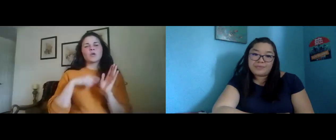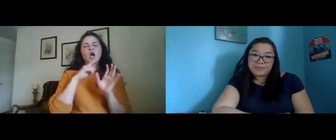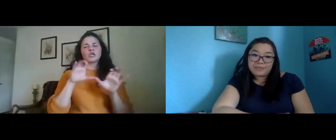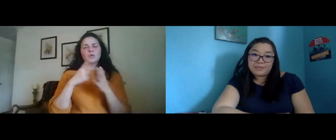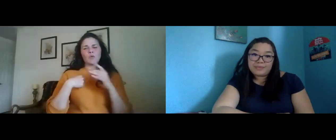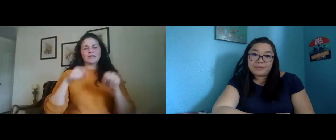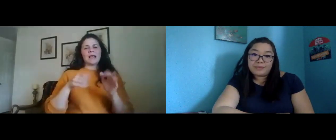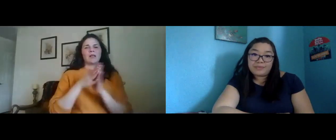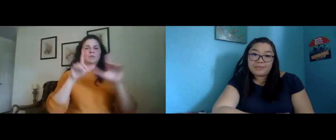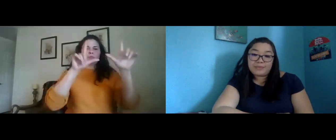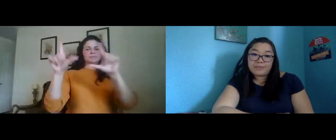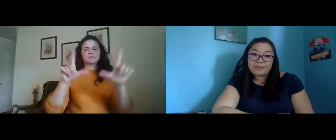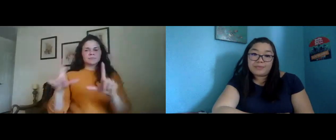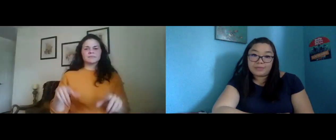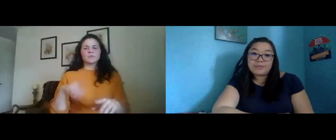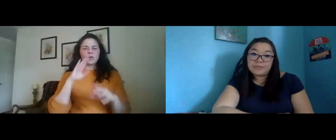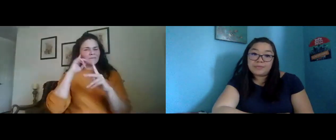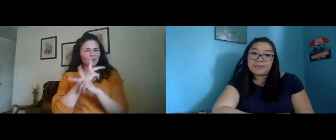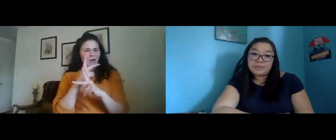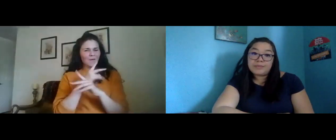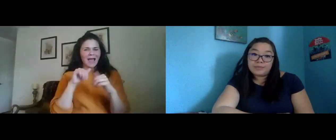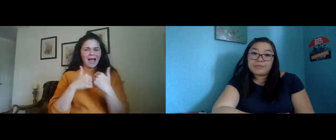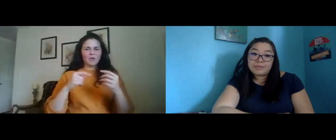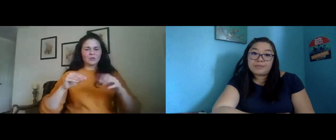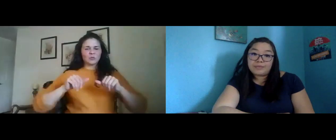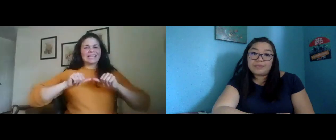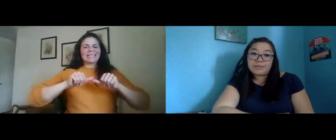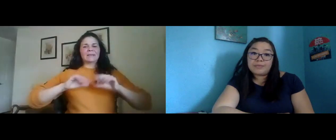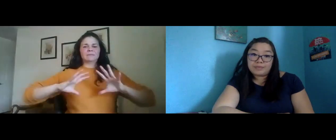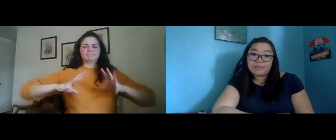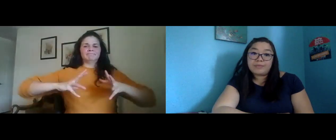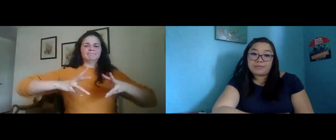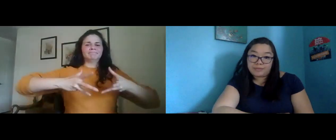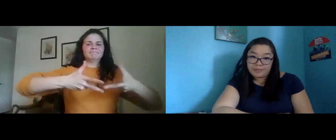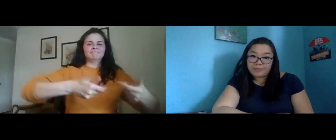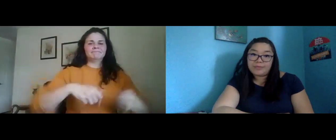We might go virtual and we will figure out how to keep the momentum going.